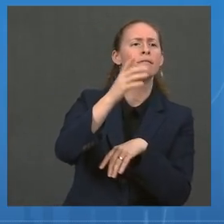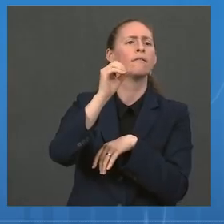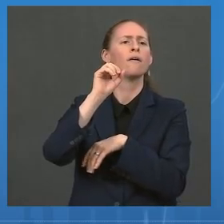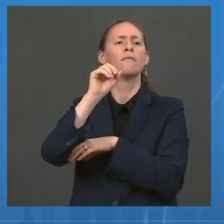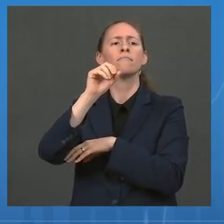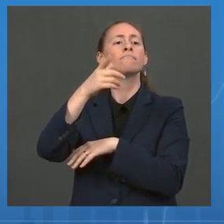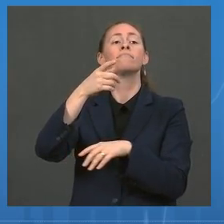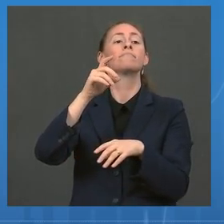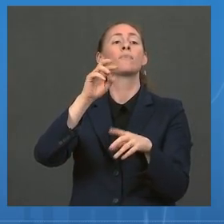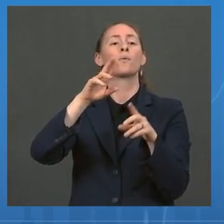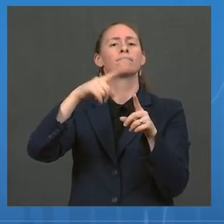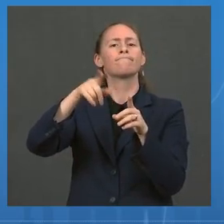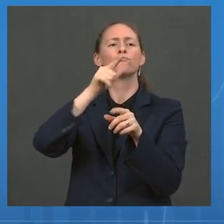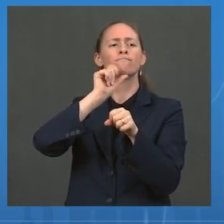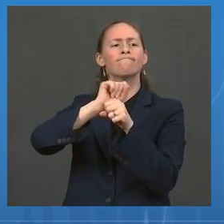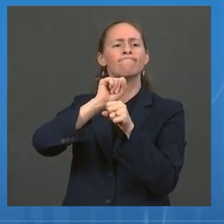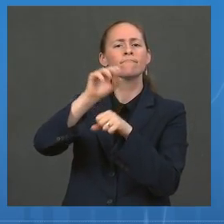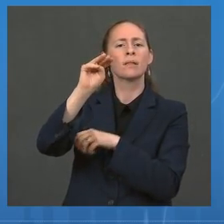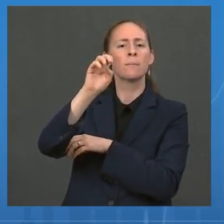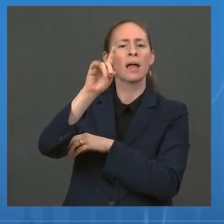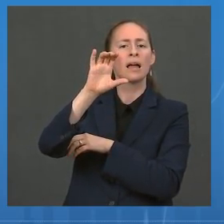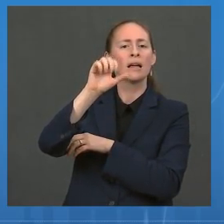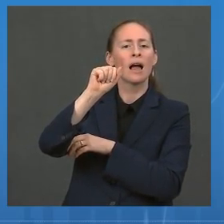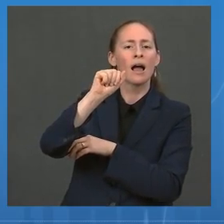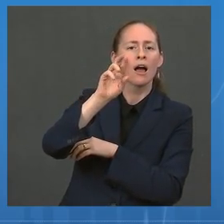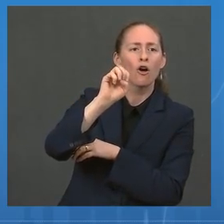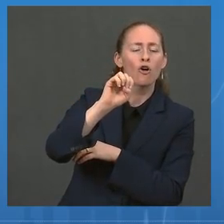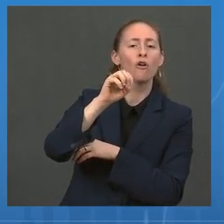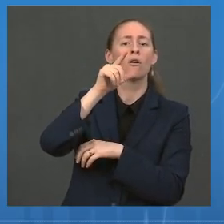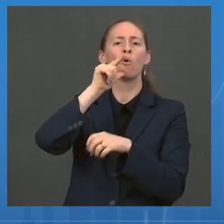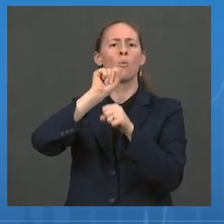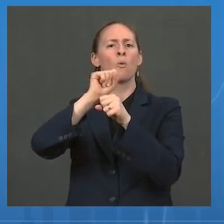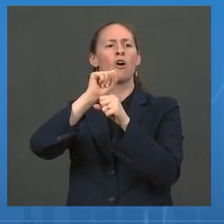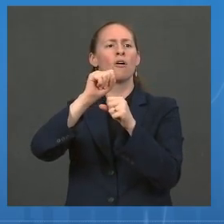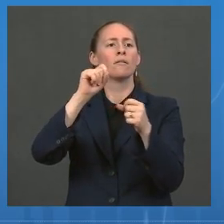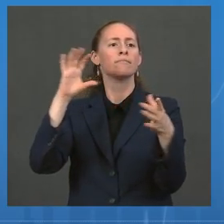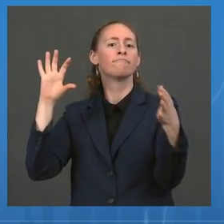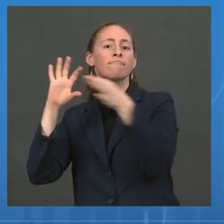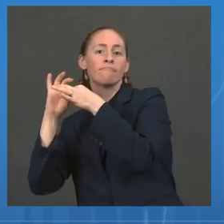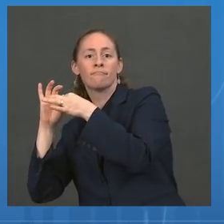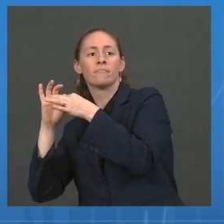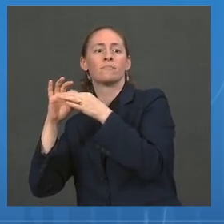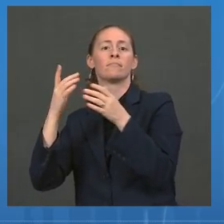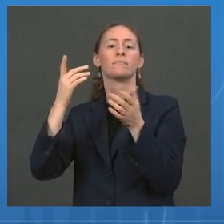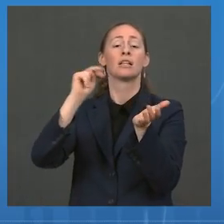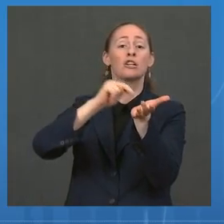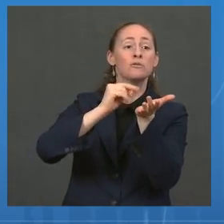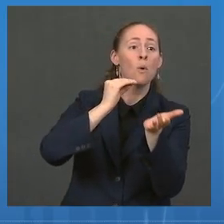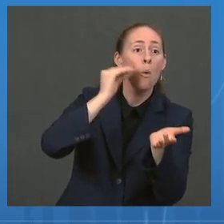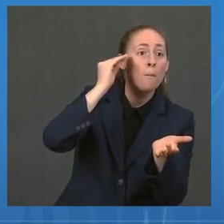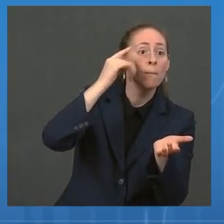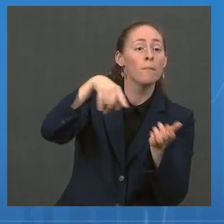and requiring vaccination for 17 million healthcare workers; the federal workforce requiring vaccinations;